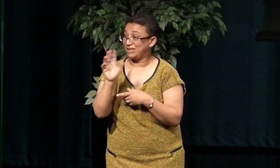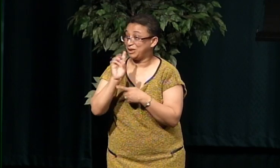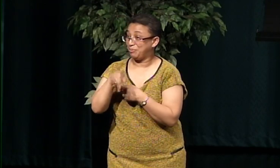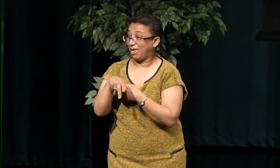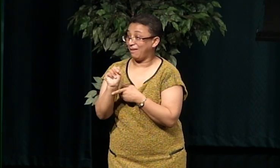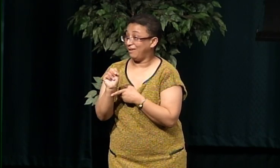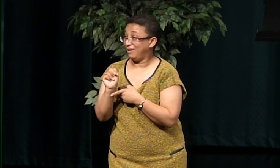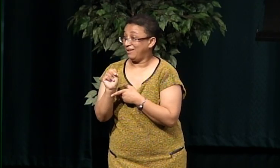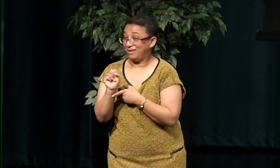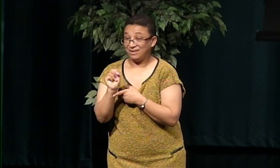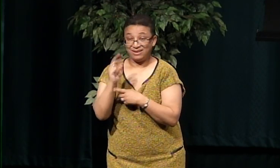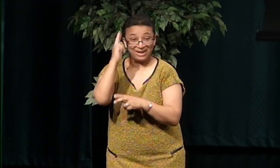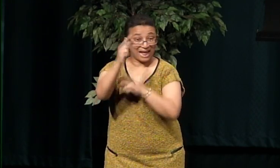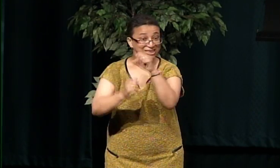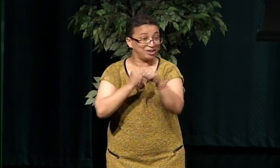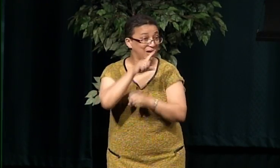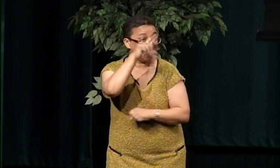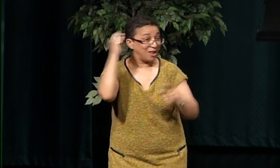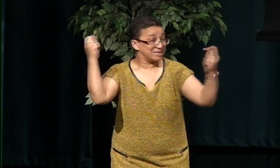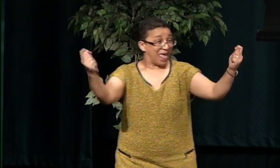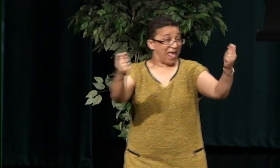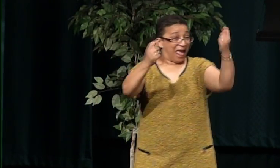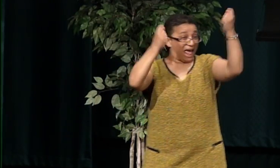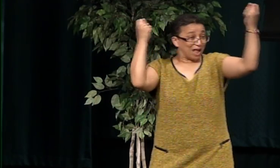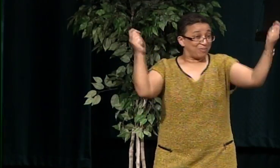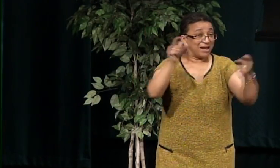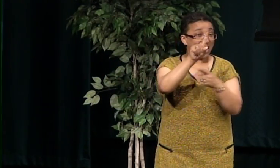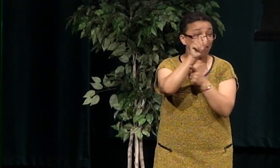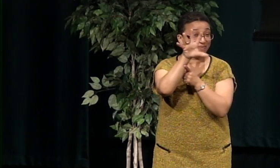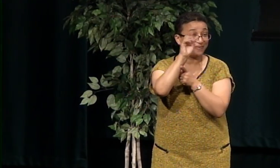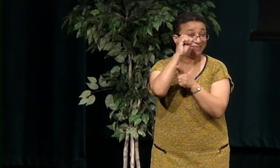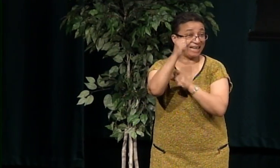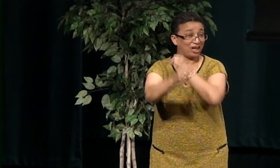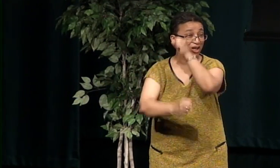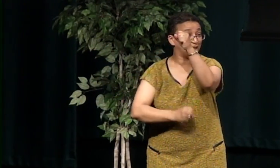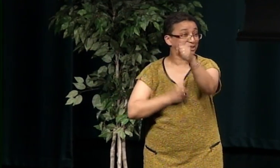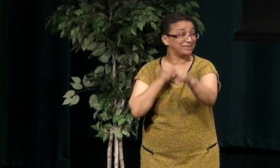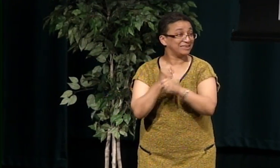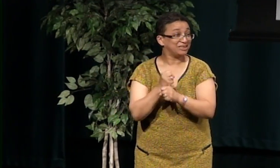What is tomorrow? It has been 25 years.